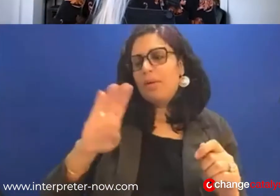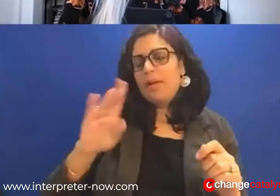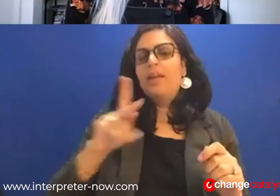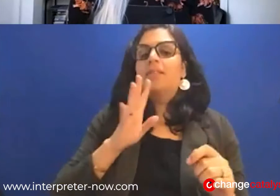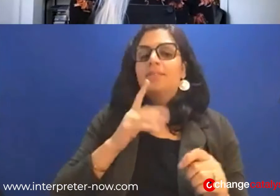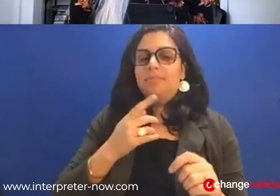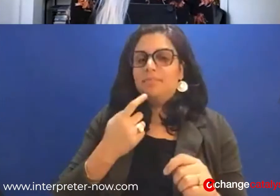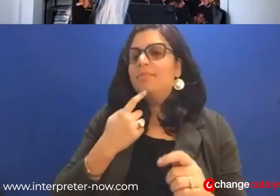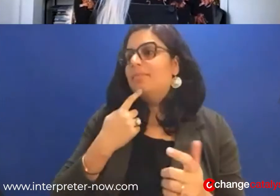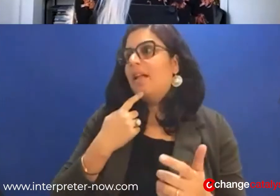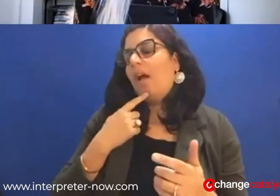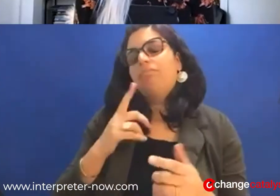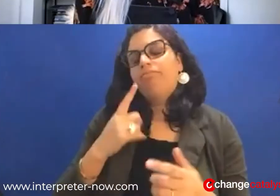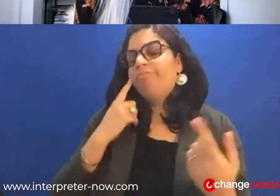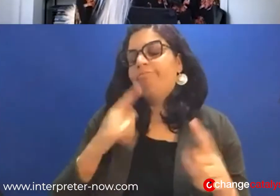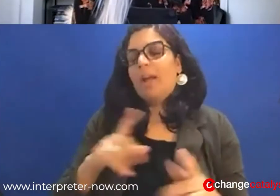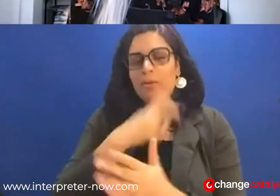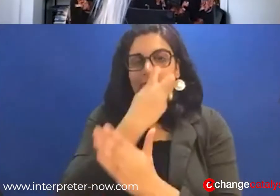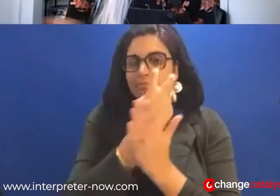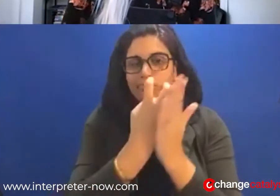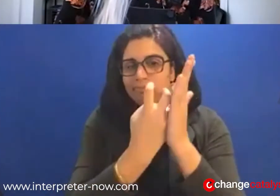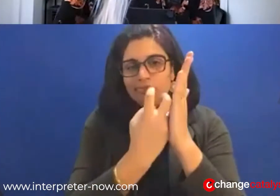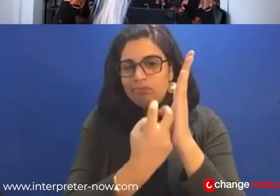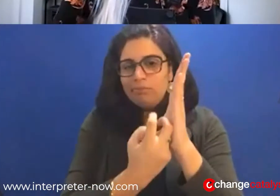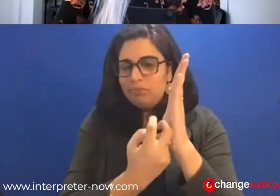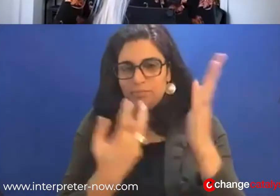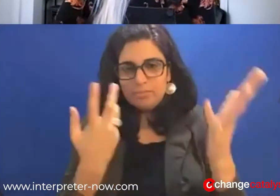Yeah, I mean, I completely agree with what you said.